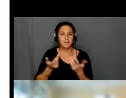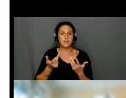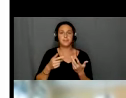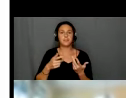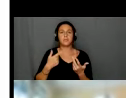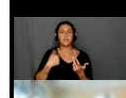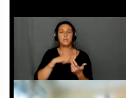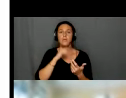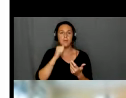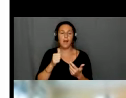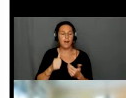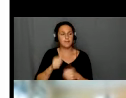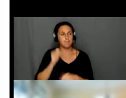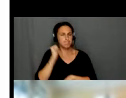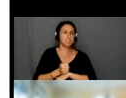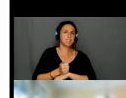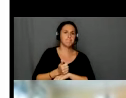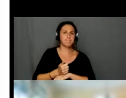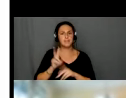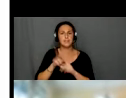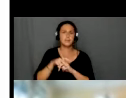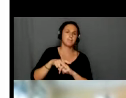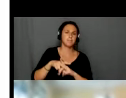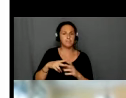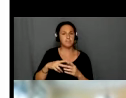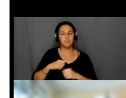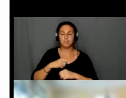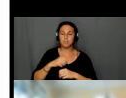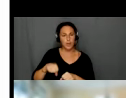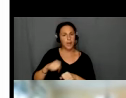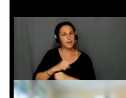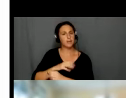affirmatively implement measures to protect them from COVID or heat illness and